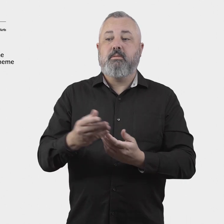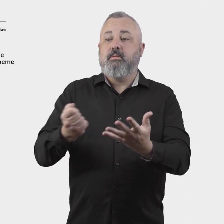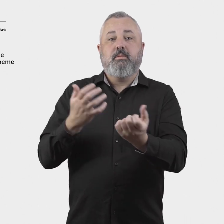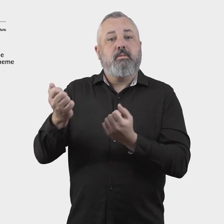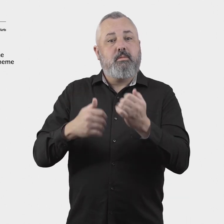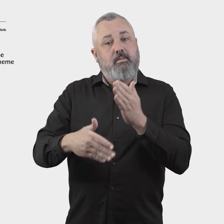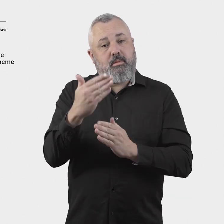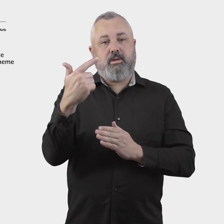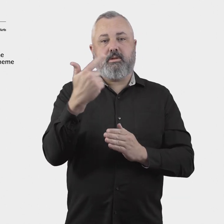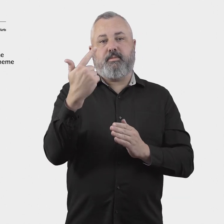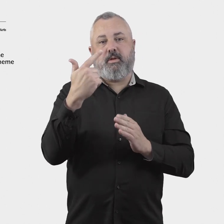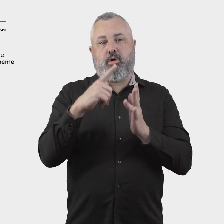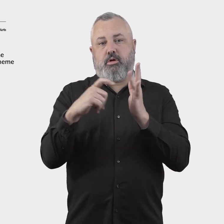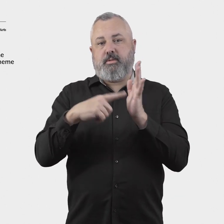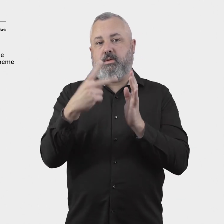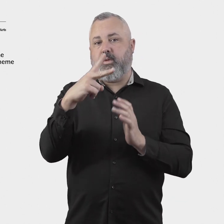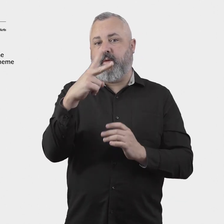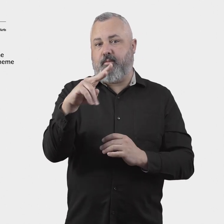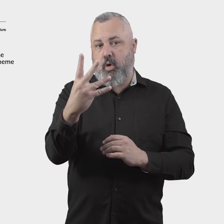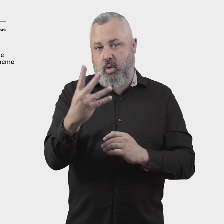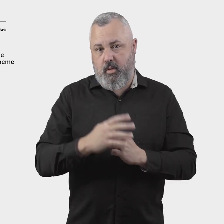Submissions due 17 October 2024